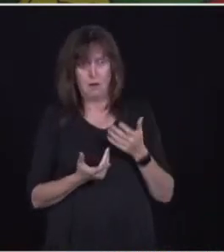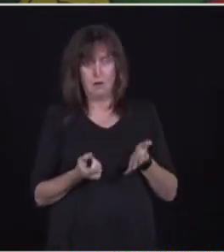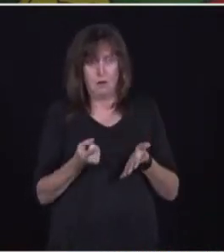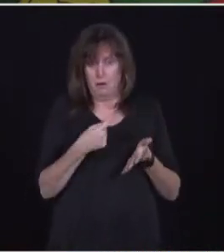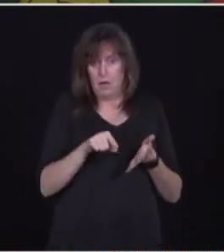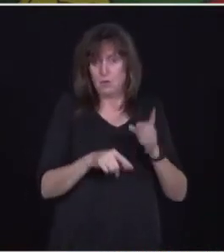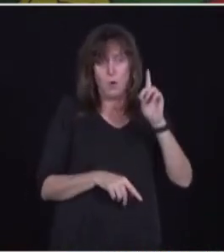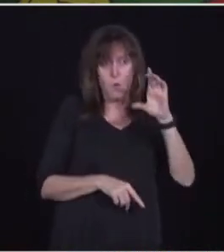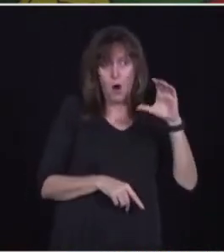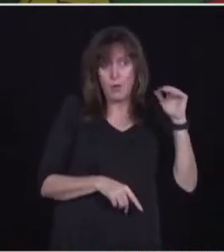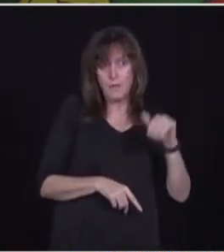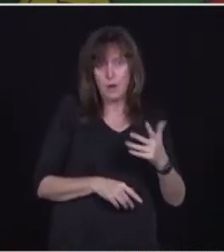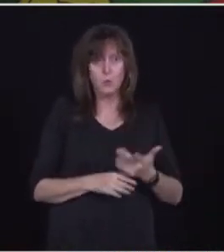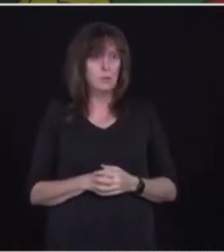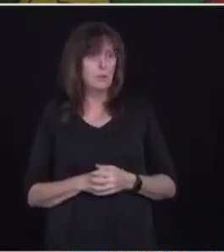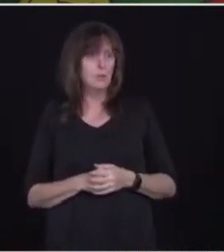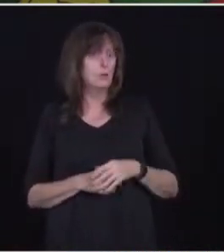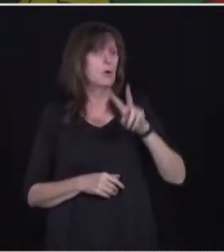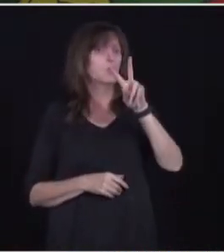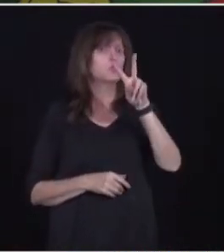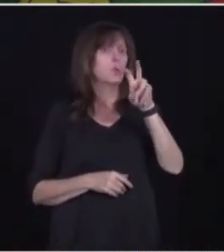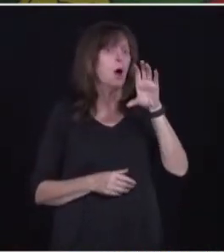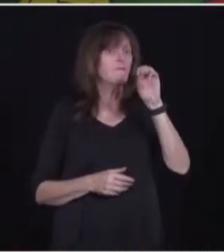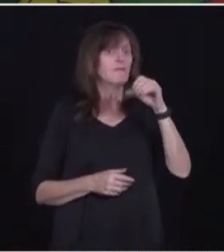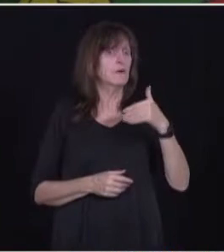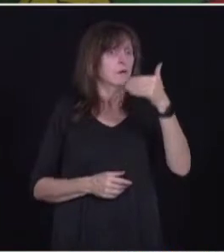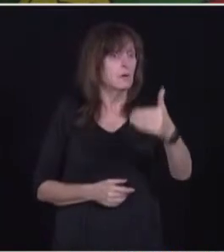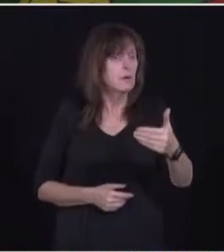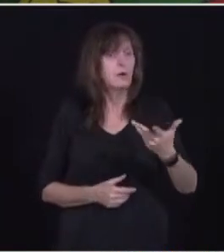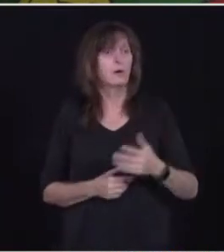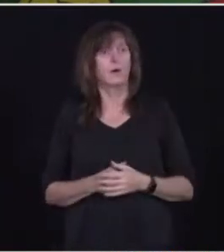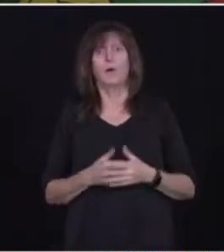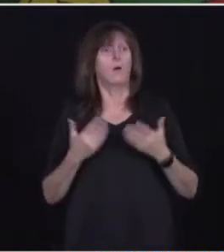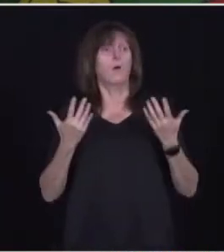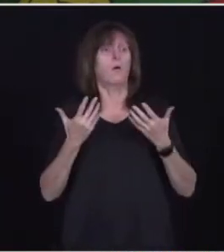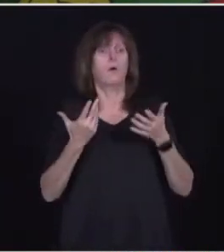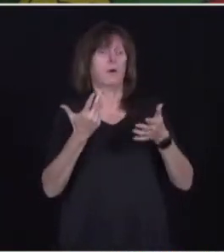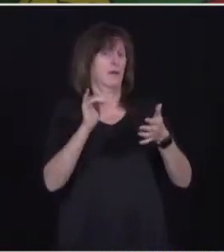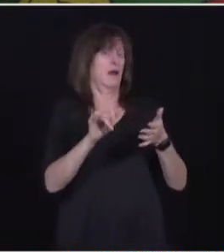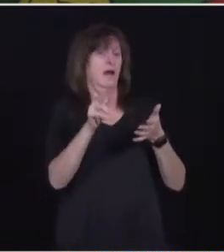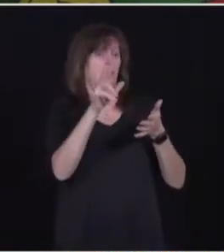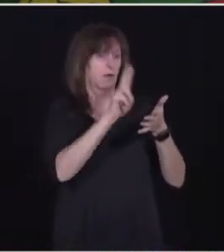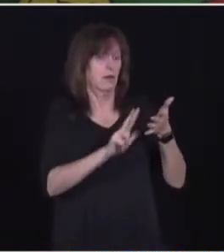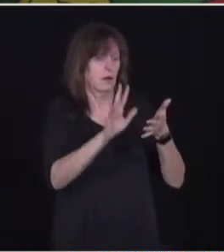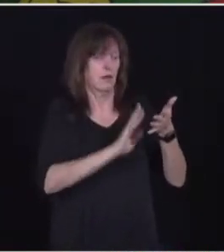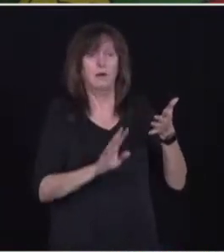We can't do it all at once, and what we have committed back to the premier, to cabinet is,